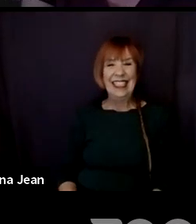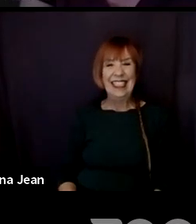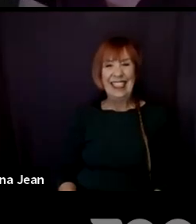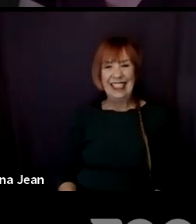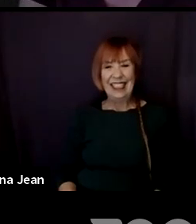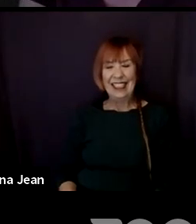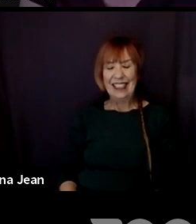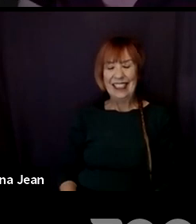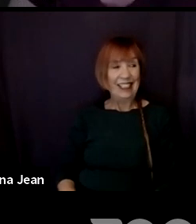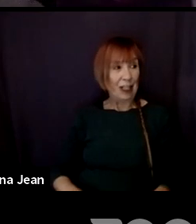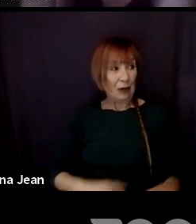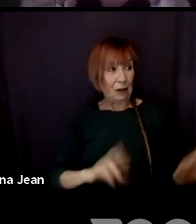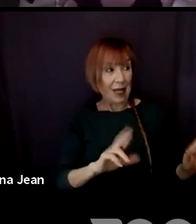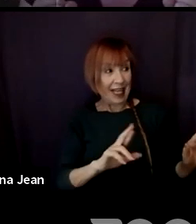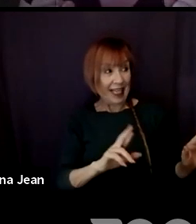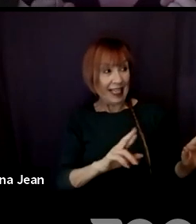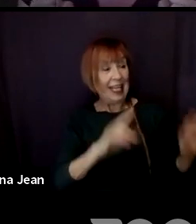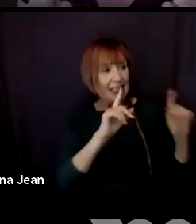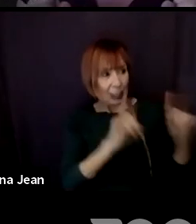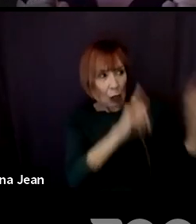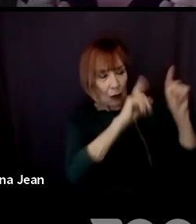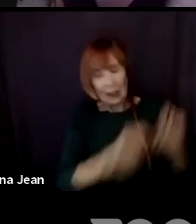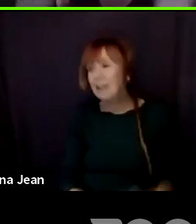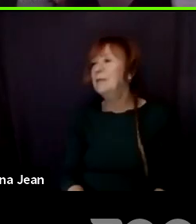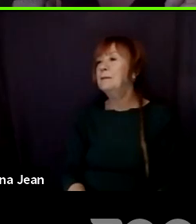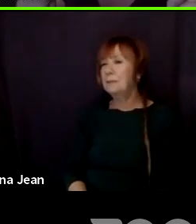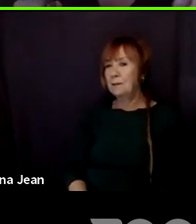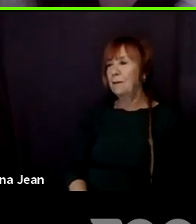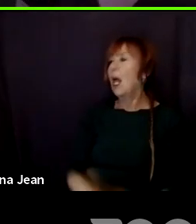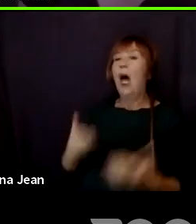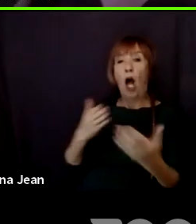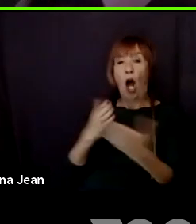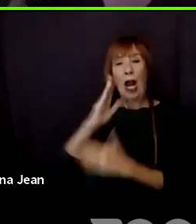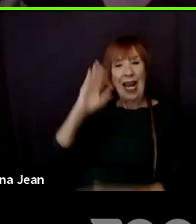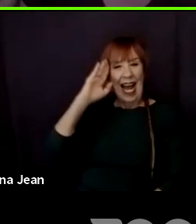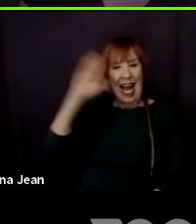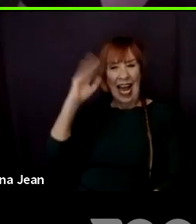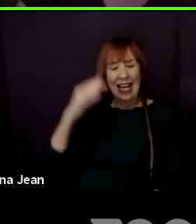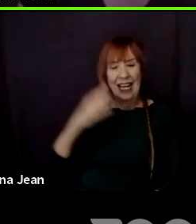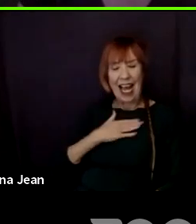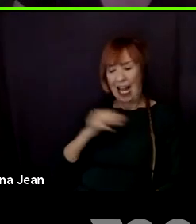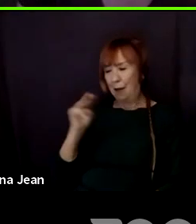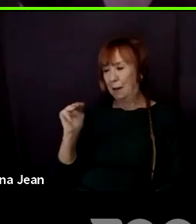Here we go, are your mark, get set, do it. All right, hey guys, I'm Meghan Pleticha.